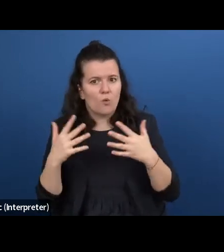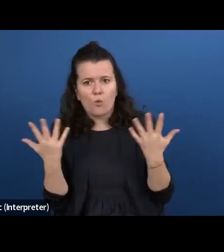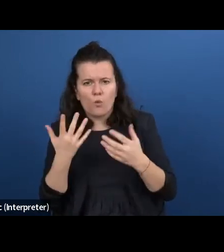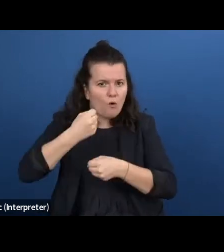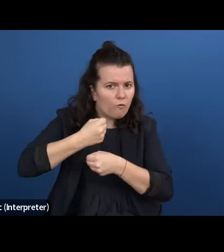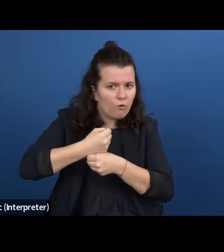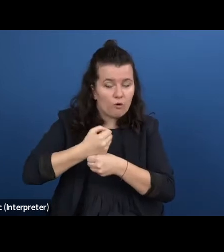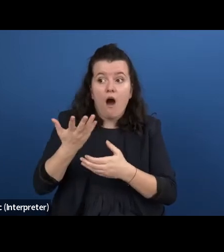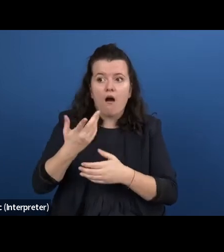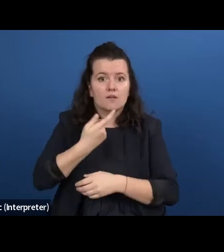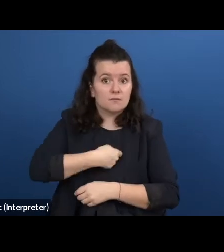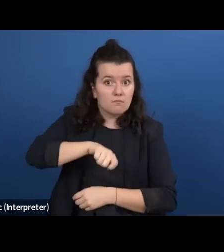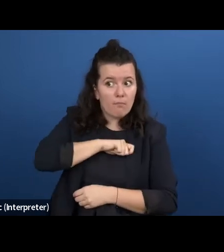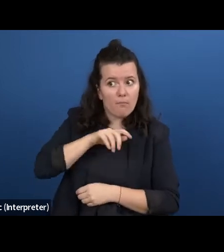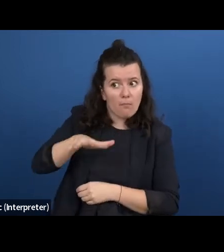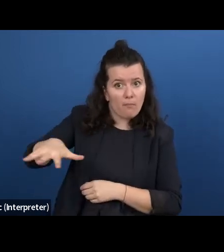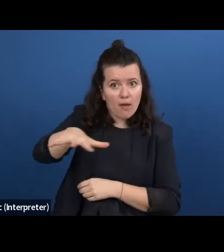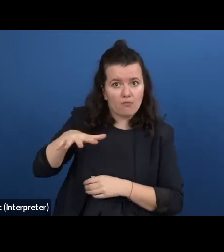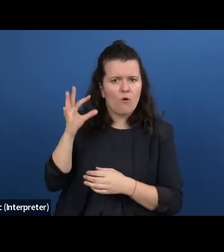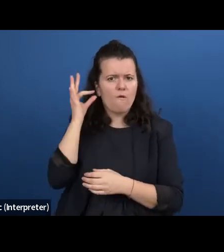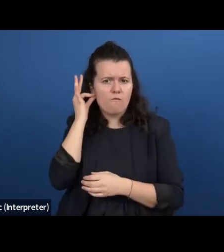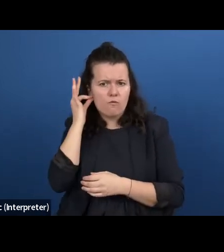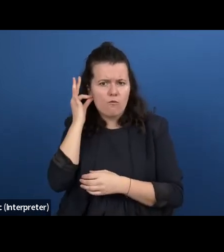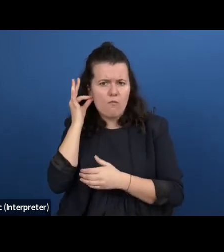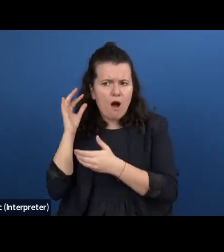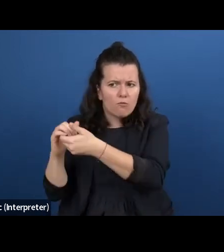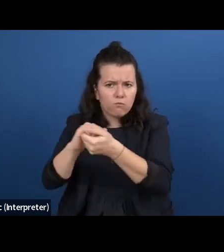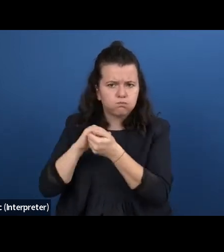and to include on the political agenda the work of our organisation